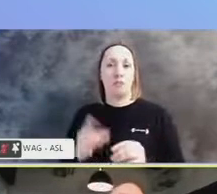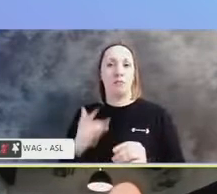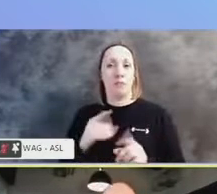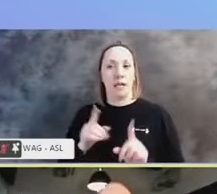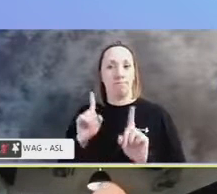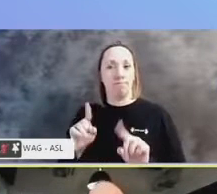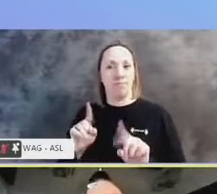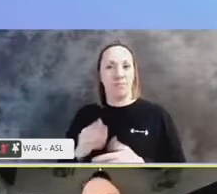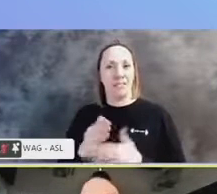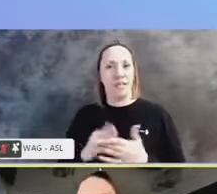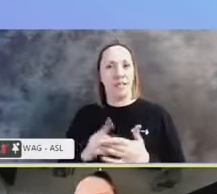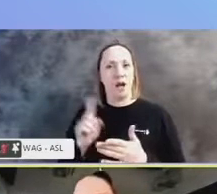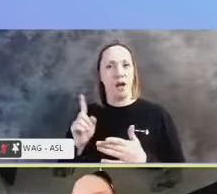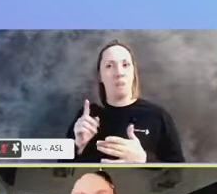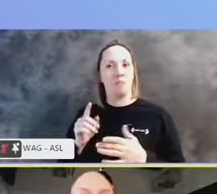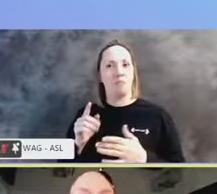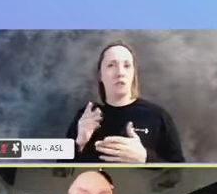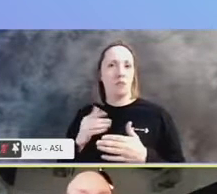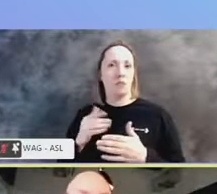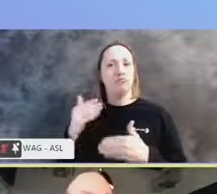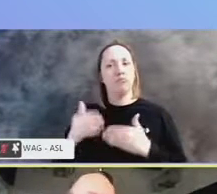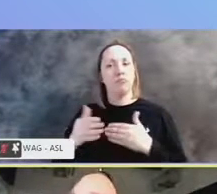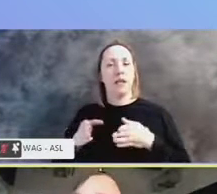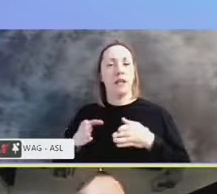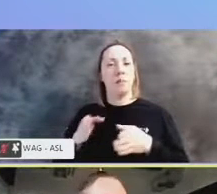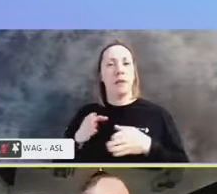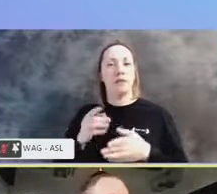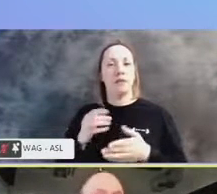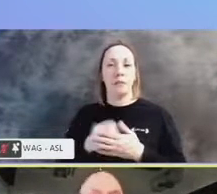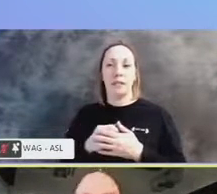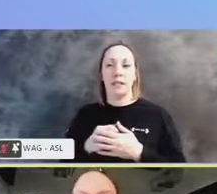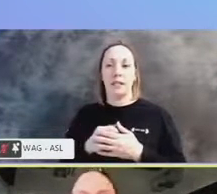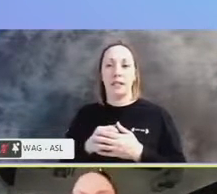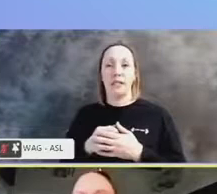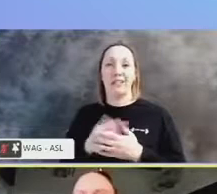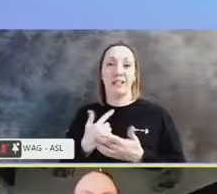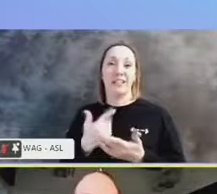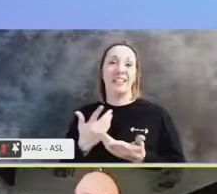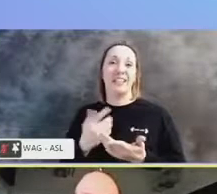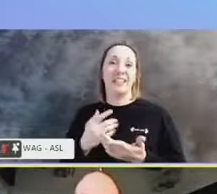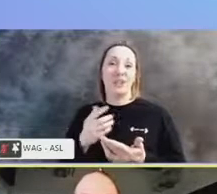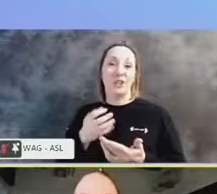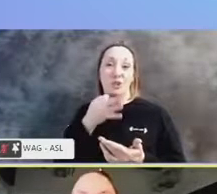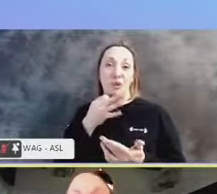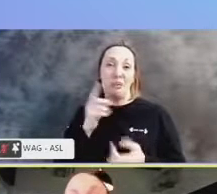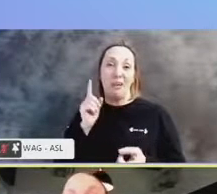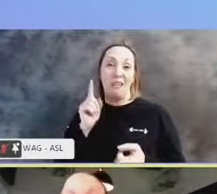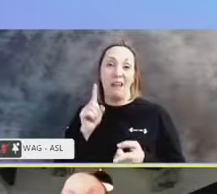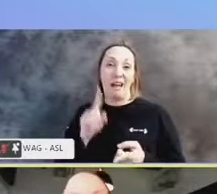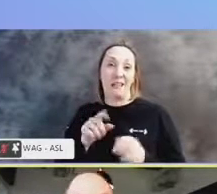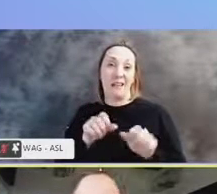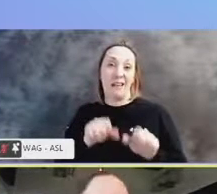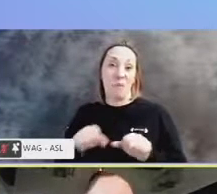meetings, in our boardrooms, in our sessions, the attend all these different things. And somewhere on their path